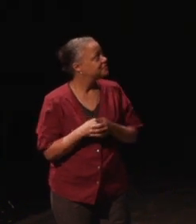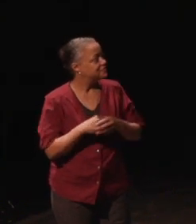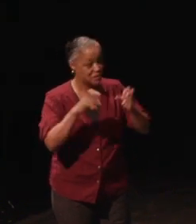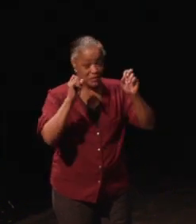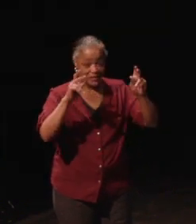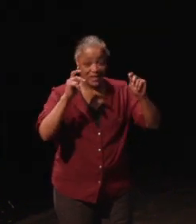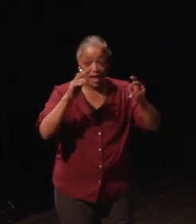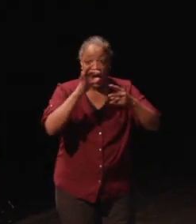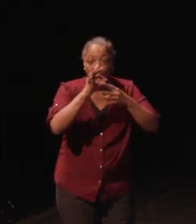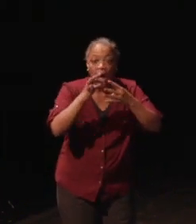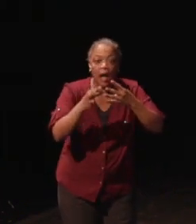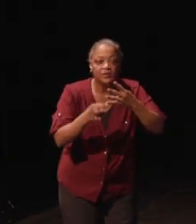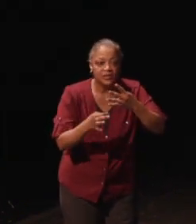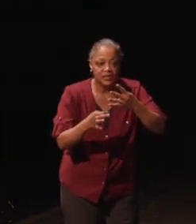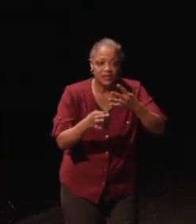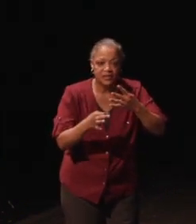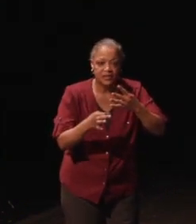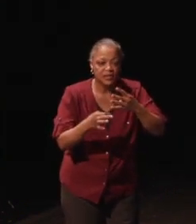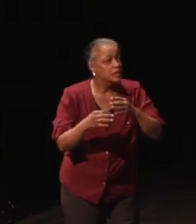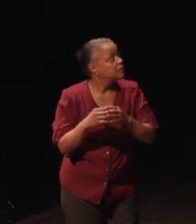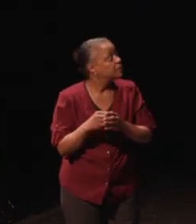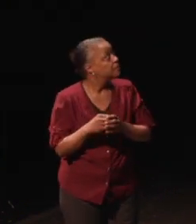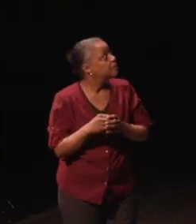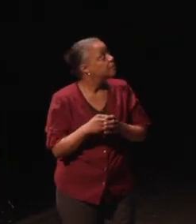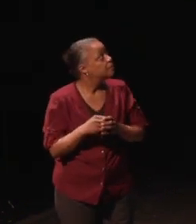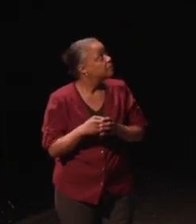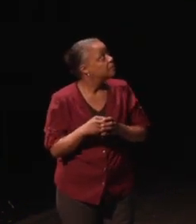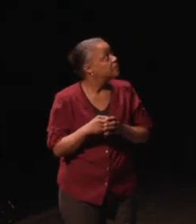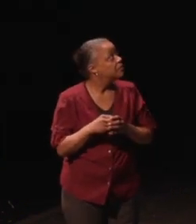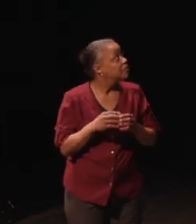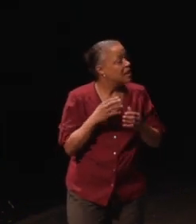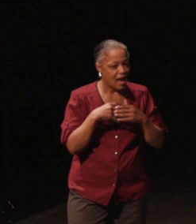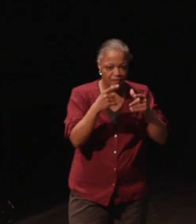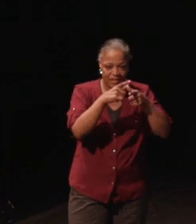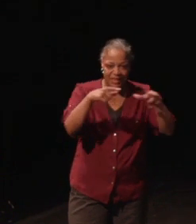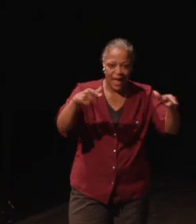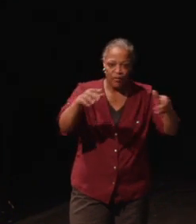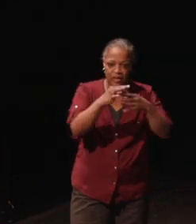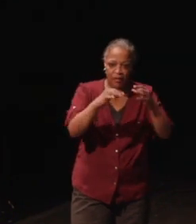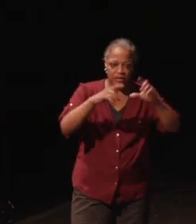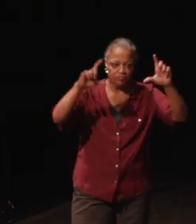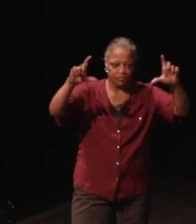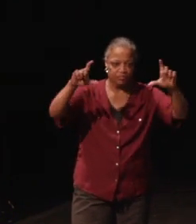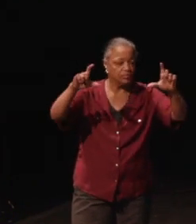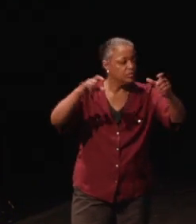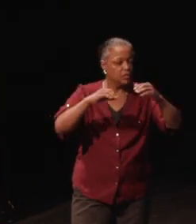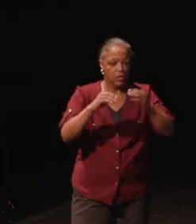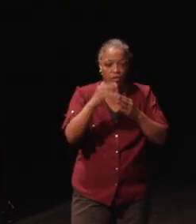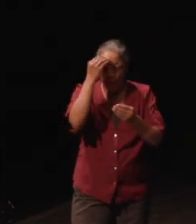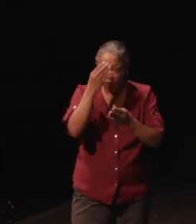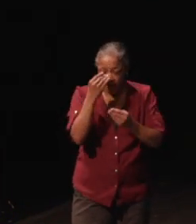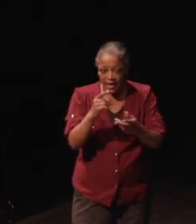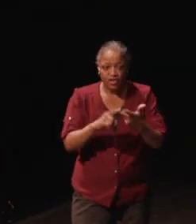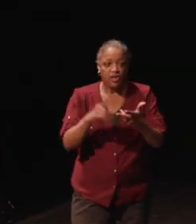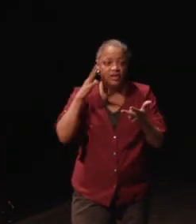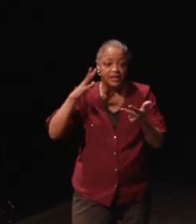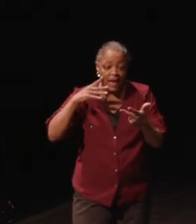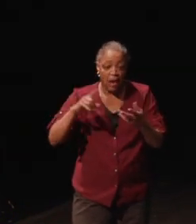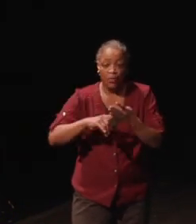Yes. Okay. This is the options menu. Standard options menu. You have your languages all on top, you notification, sound, music settings, cloud loading, that